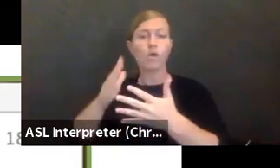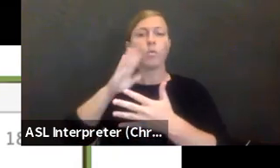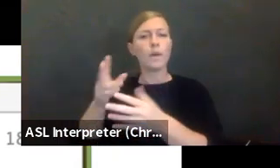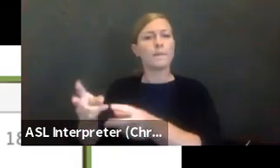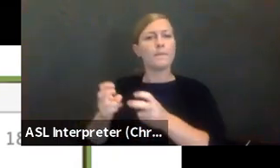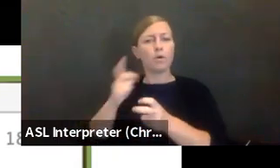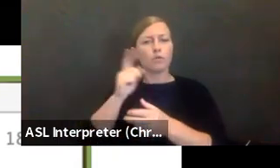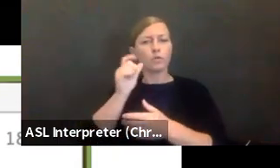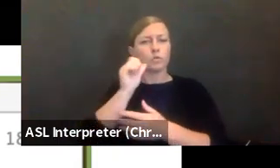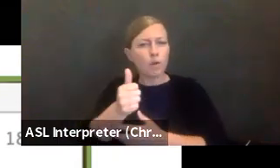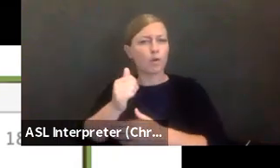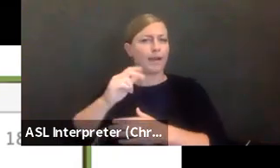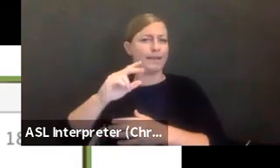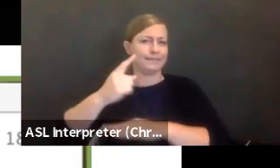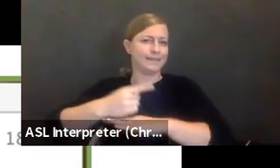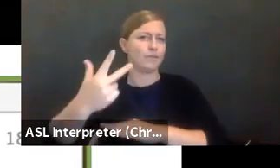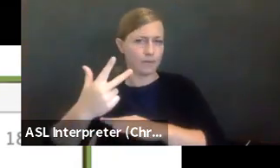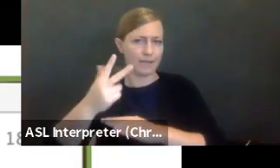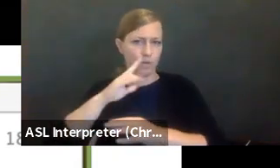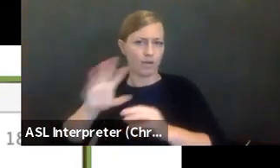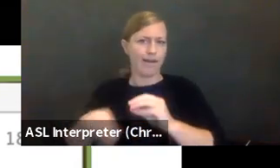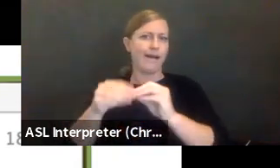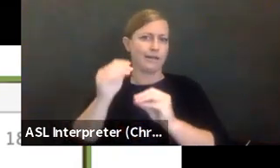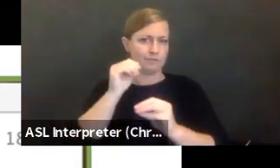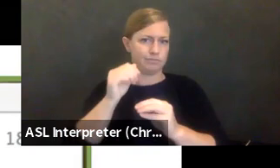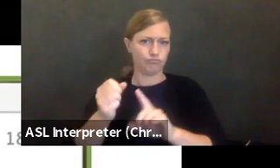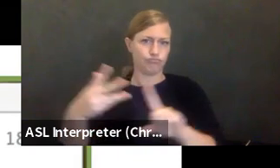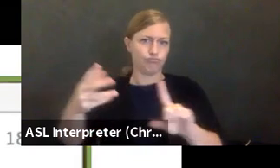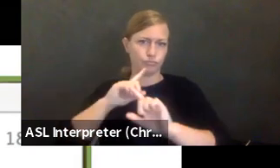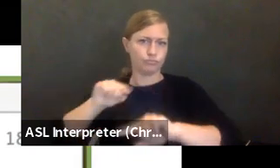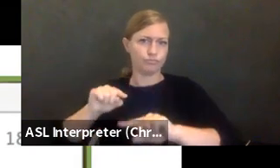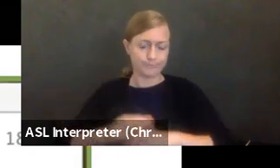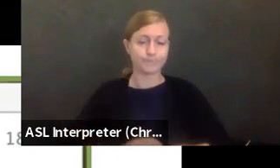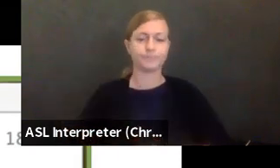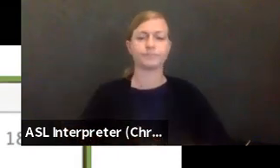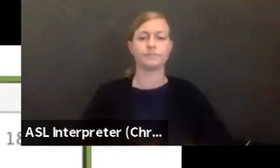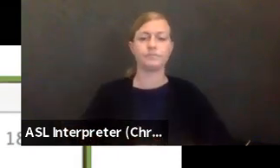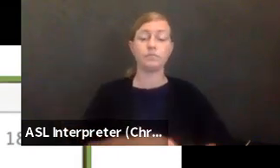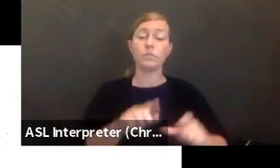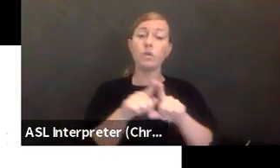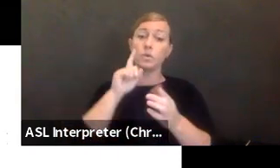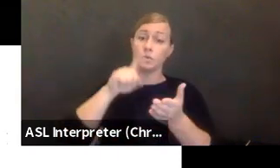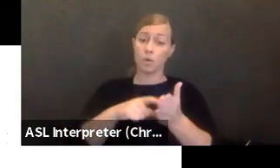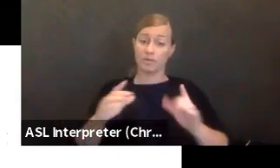so try to keep your questions about that and we'll organize those. If we do not get to your question we will be taking those in using to help adjust tomorrow and a three so be aware we will get to it it would can't get to it today.